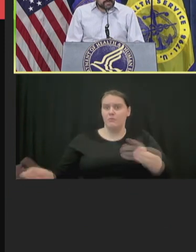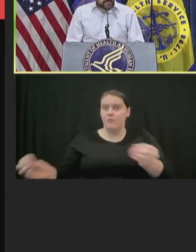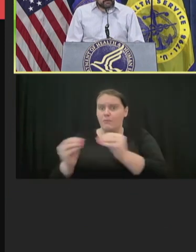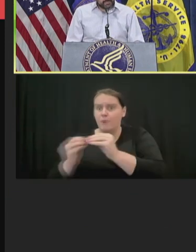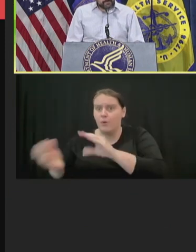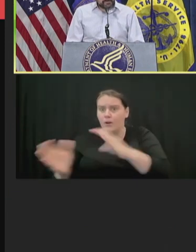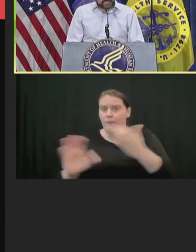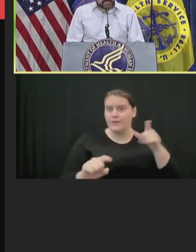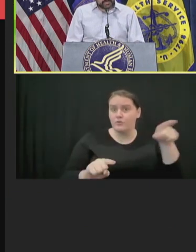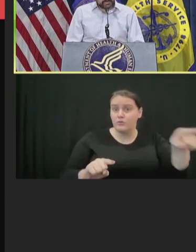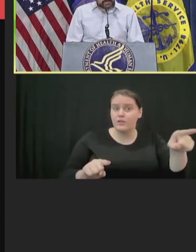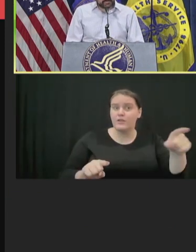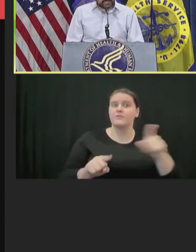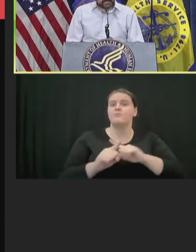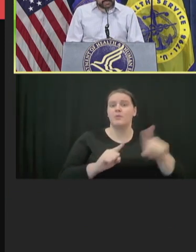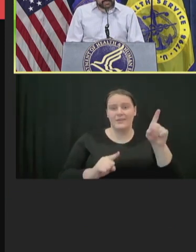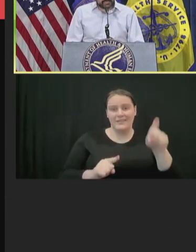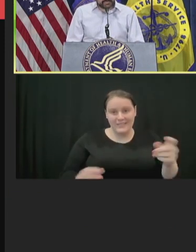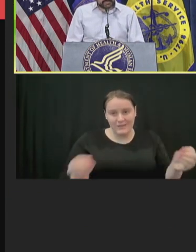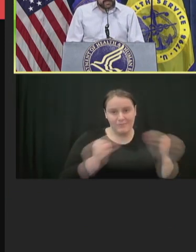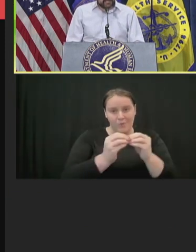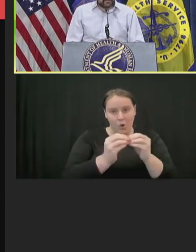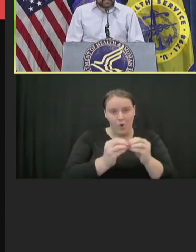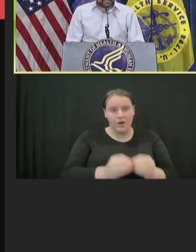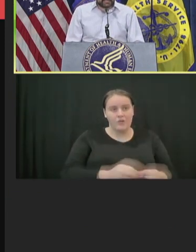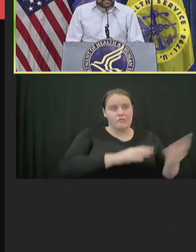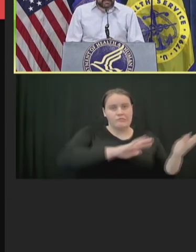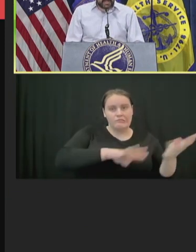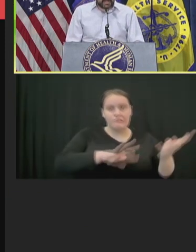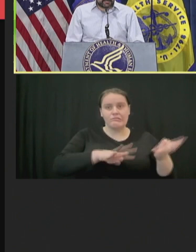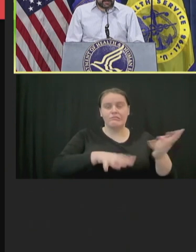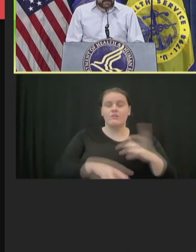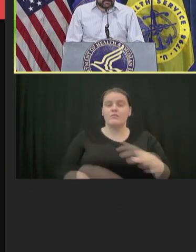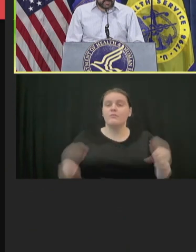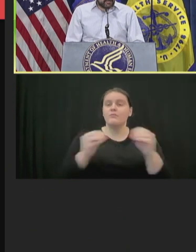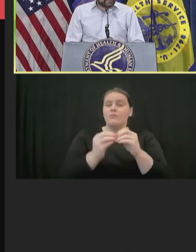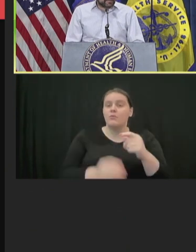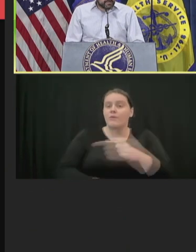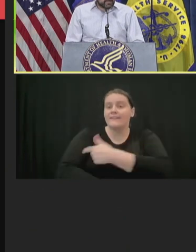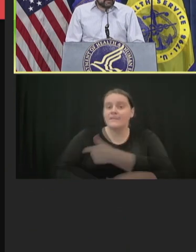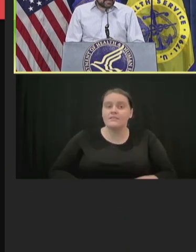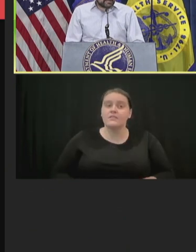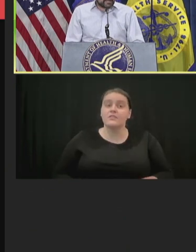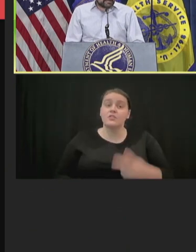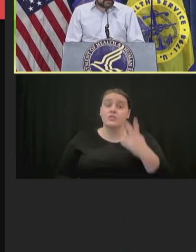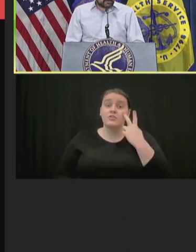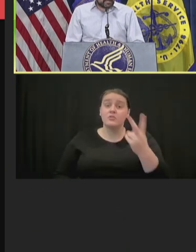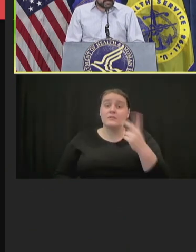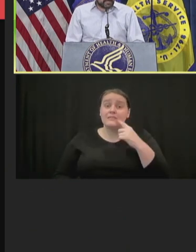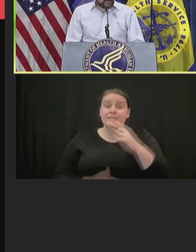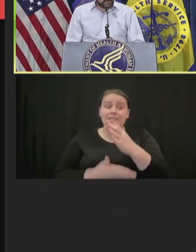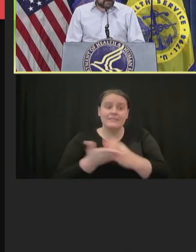Among those candidates in the late stages, you can see that subunit vaccines in green and the whole